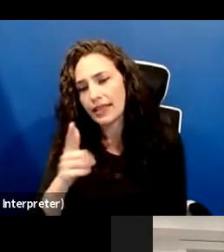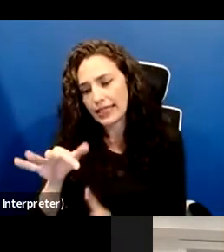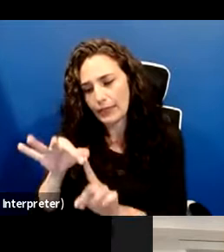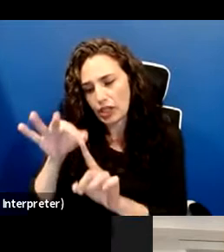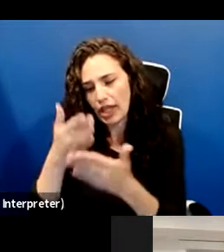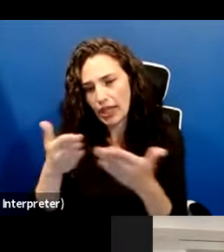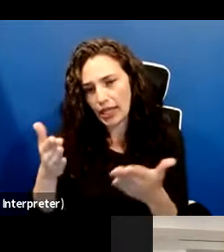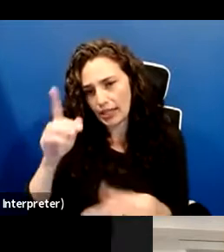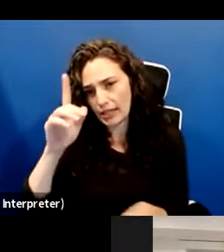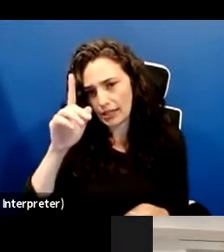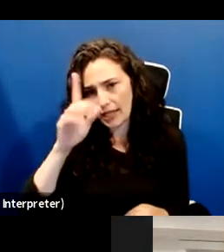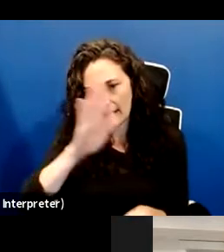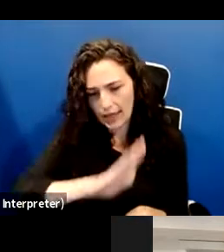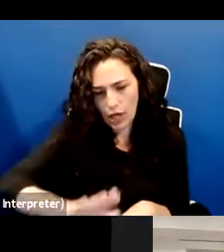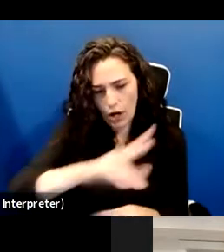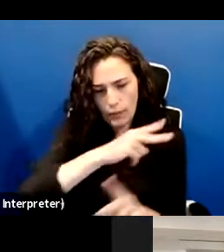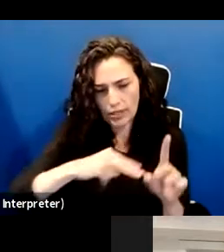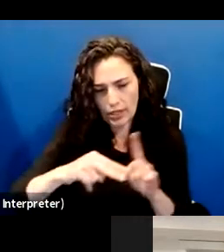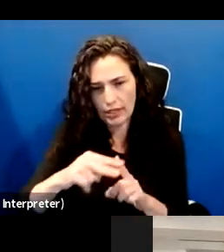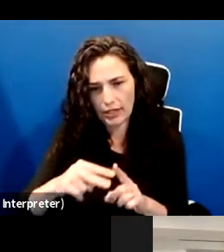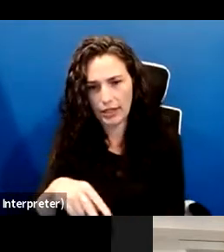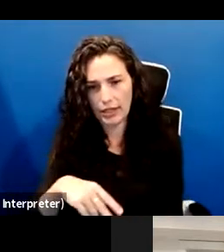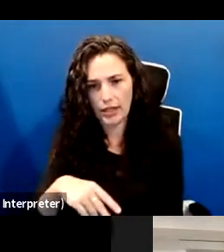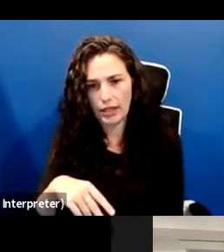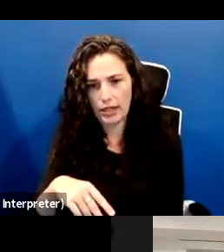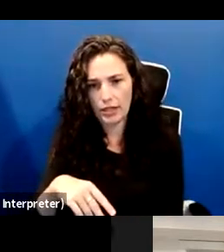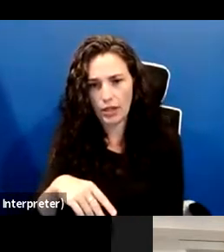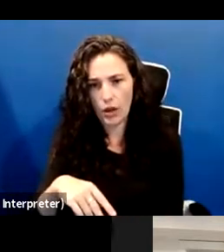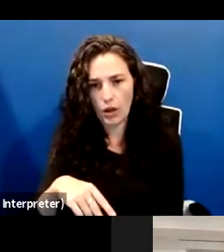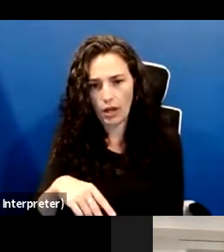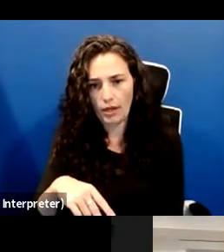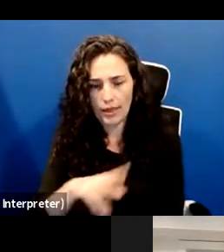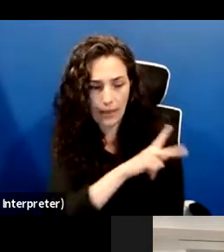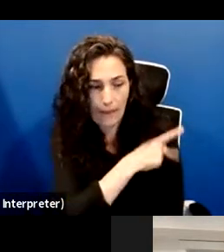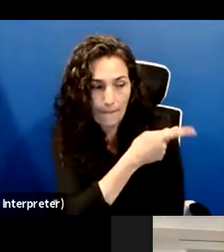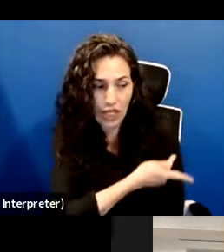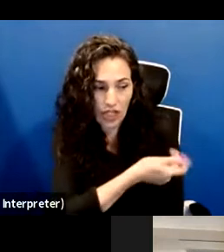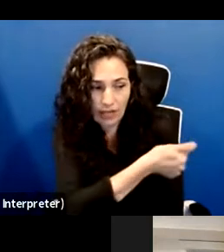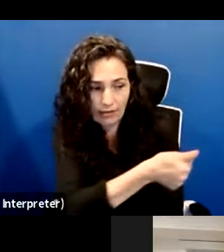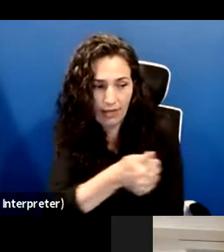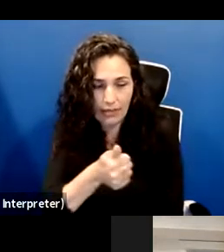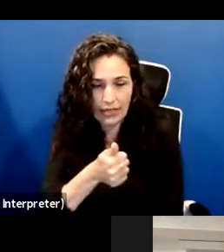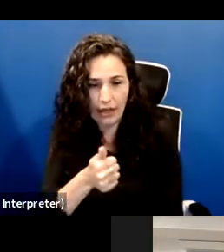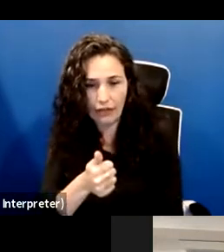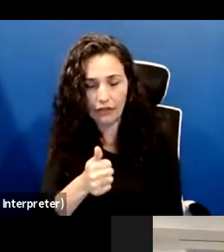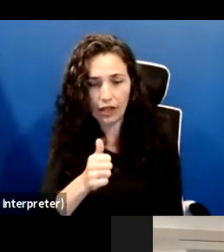So we, as patients let's say, okay, or how we, you know, we see the patients, they come to the hospital